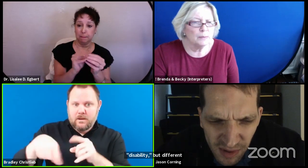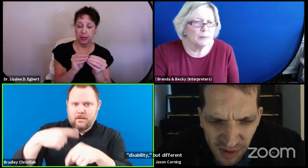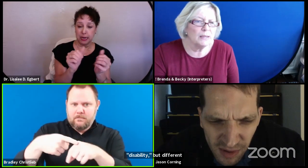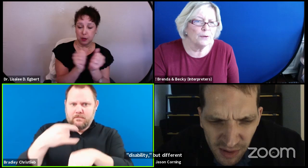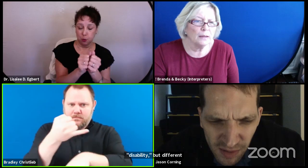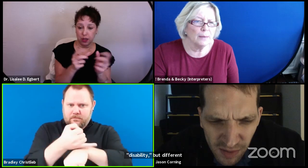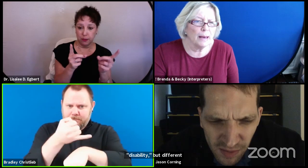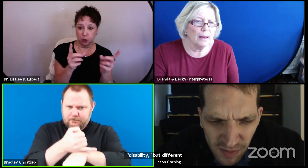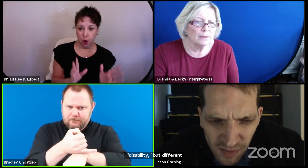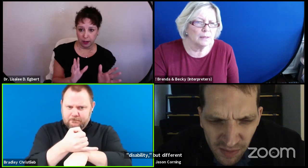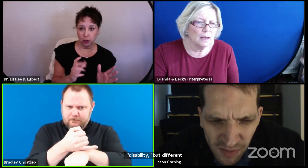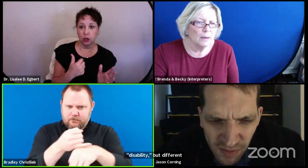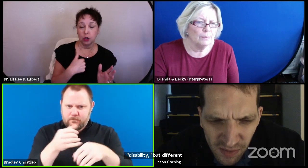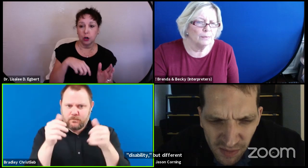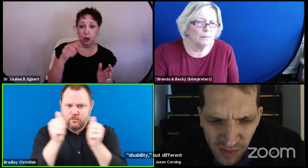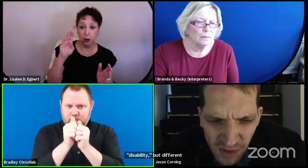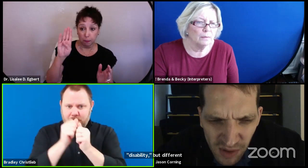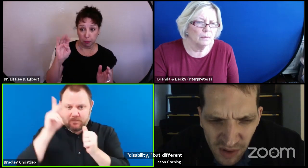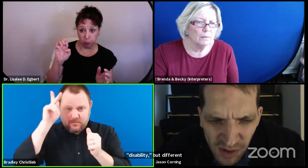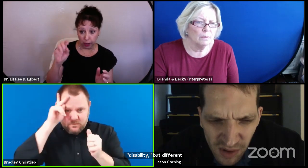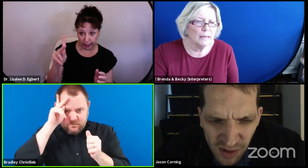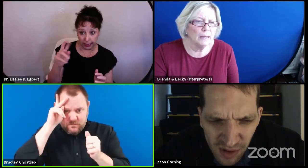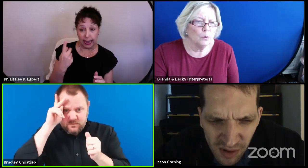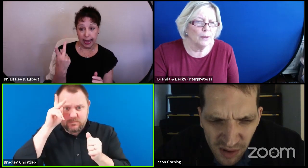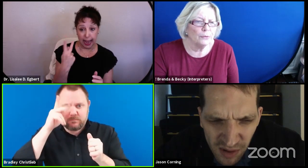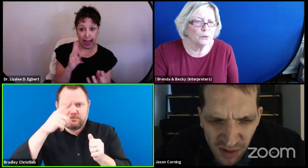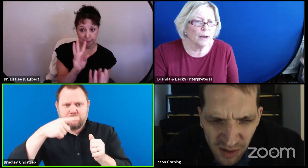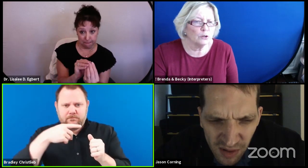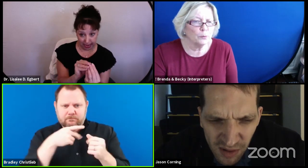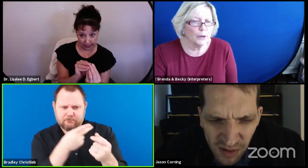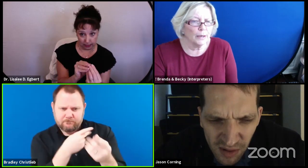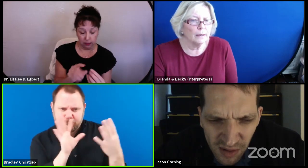and specifically about meeting with Director Brick.